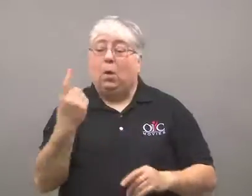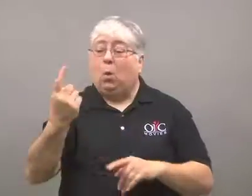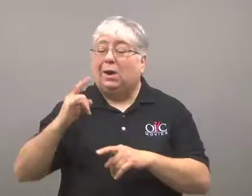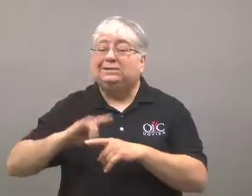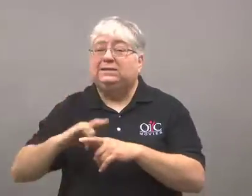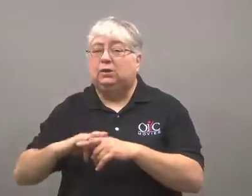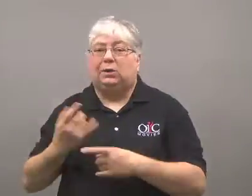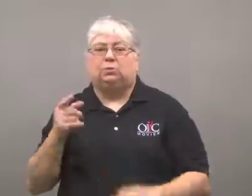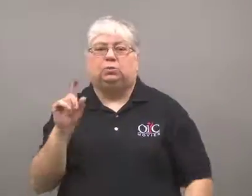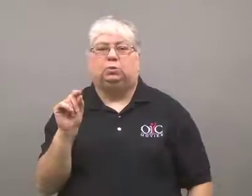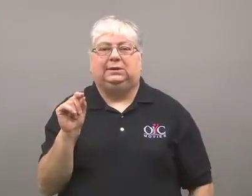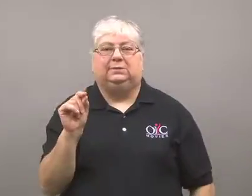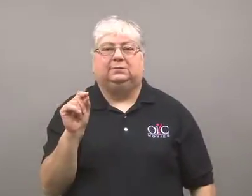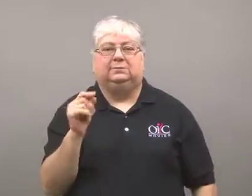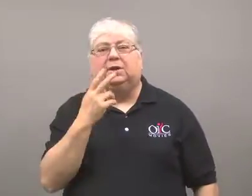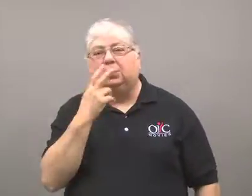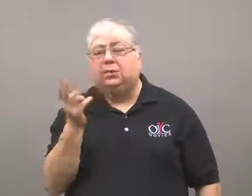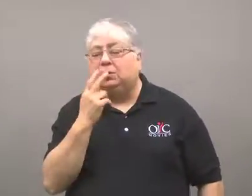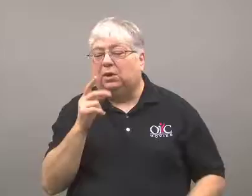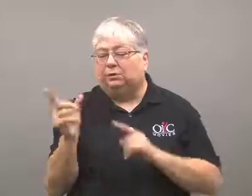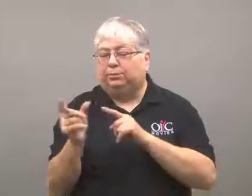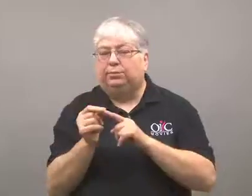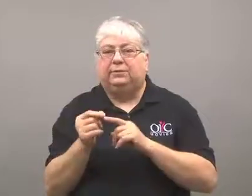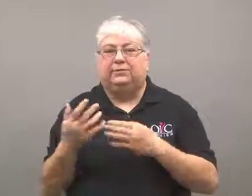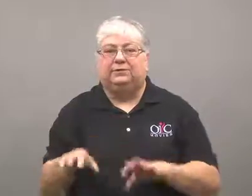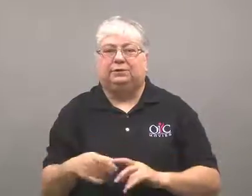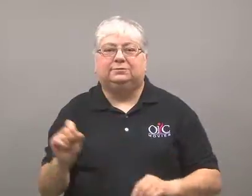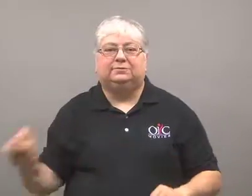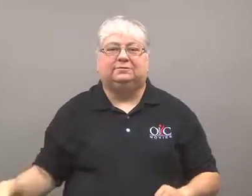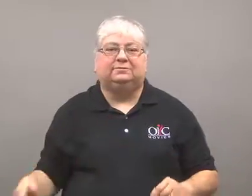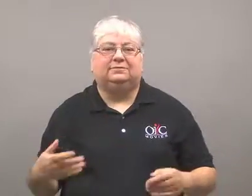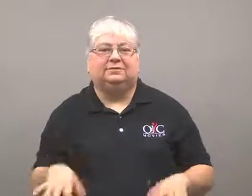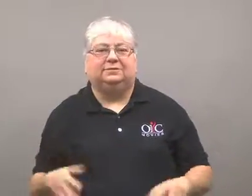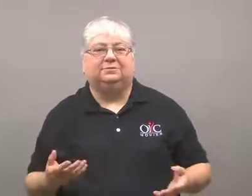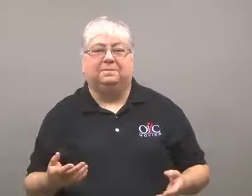An average cigarette will provide 20 puffs.